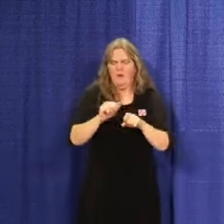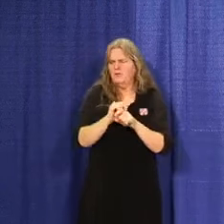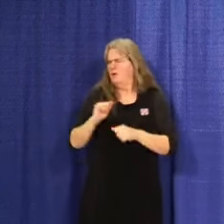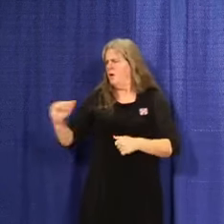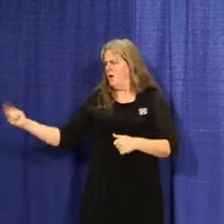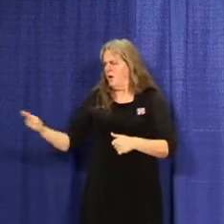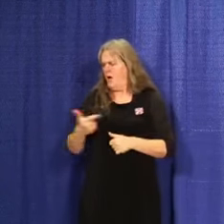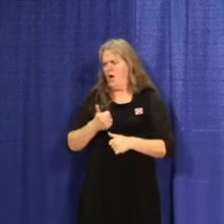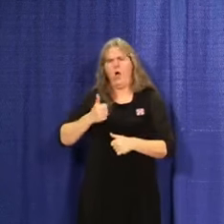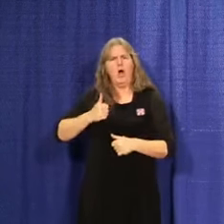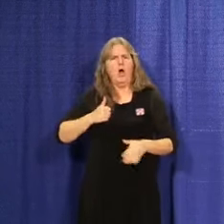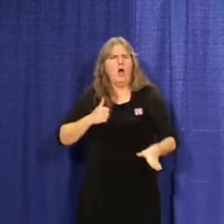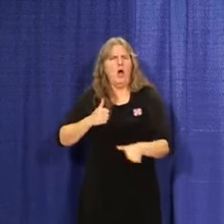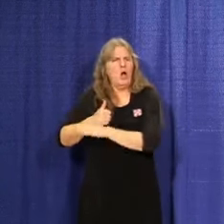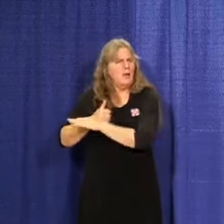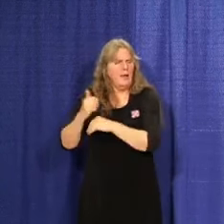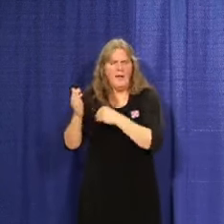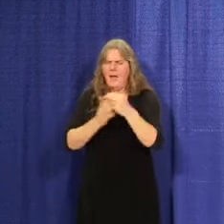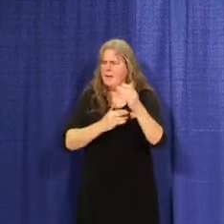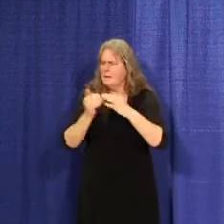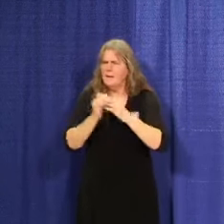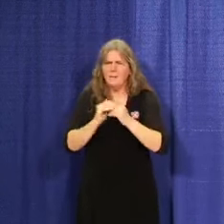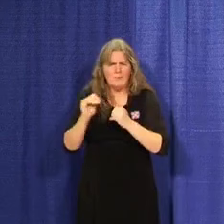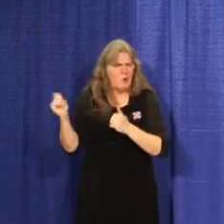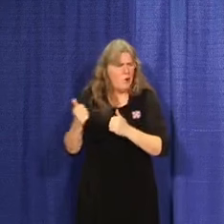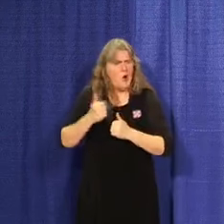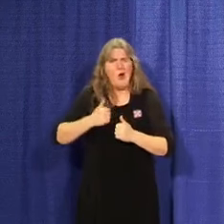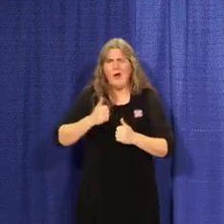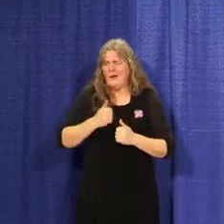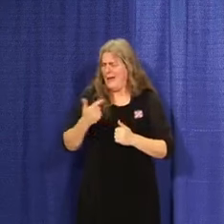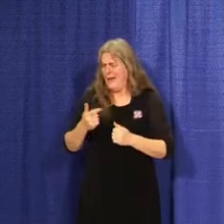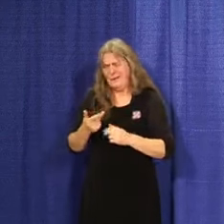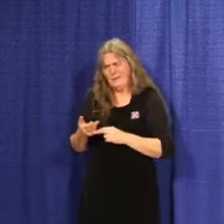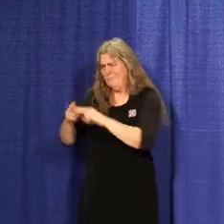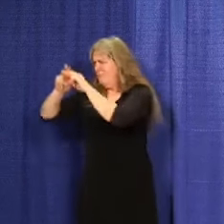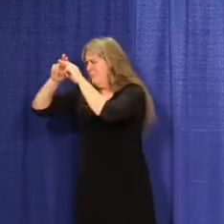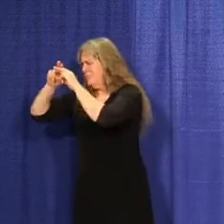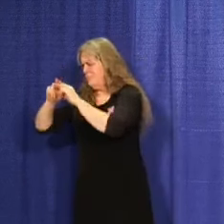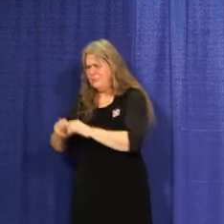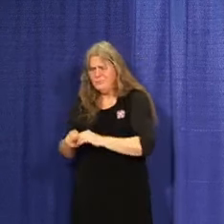pandemic any region of the country finds itself in. That is summarized in our Safe